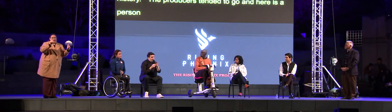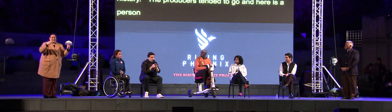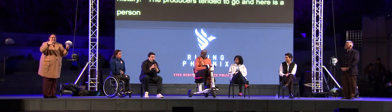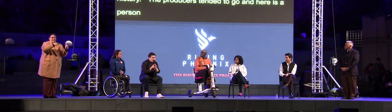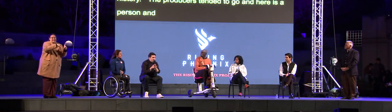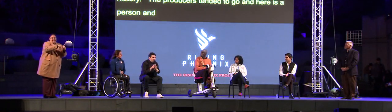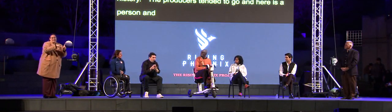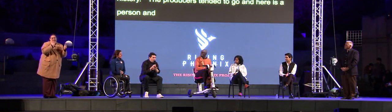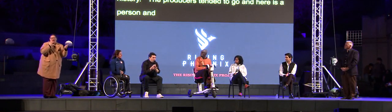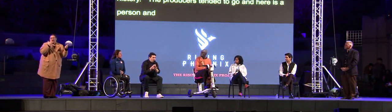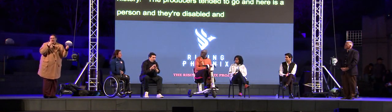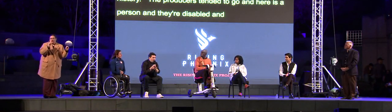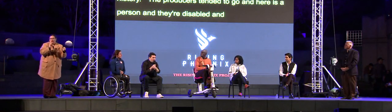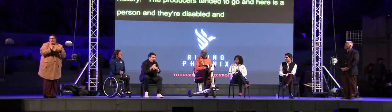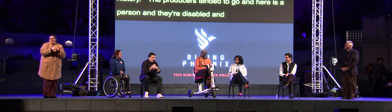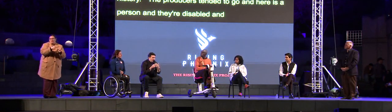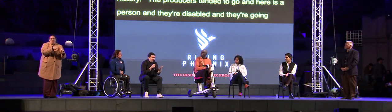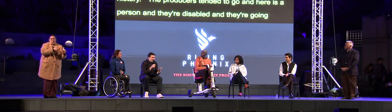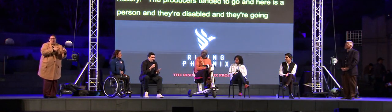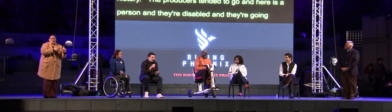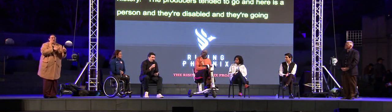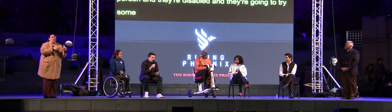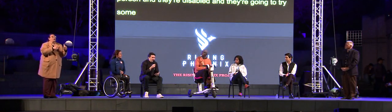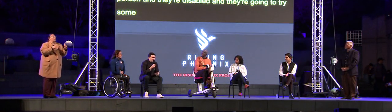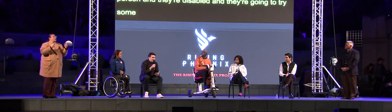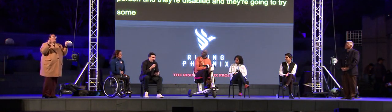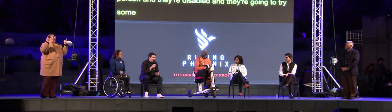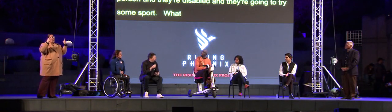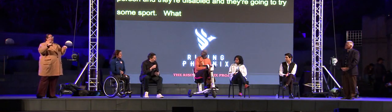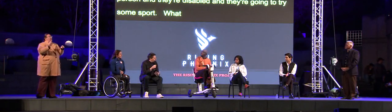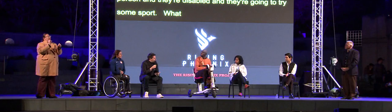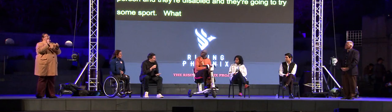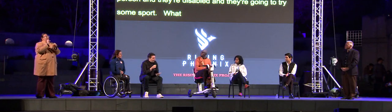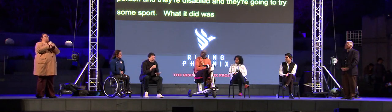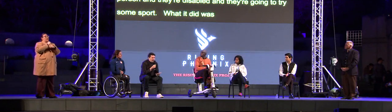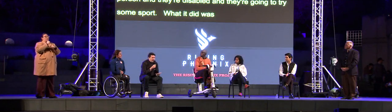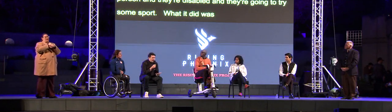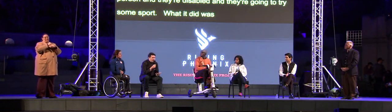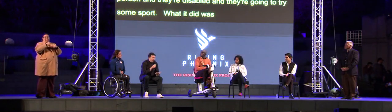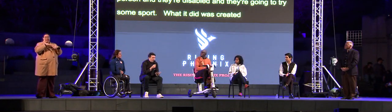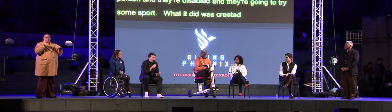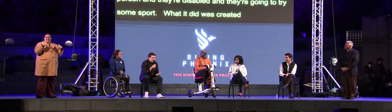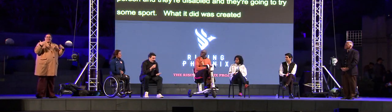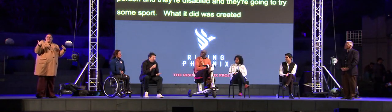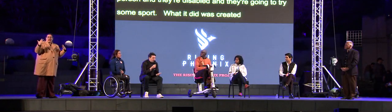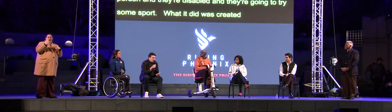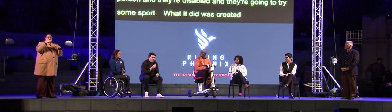going to try some sport. And what it did is it created a terrifying reputation,